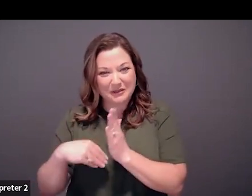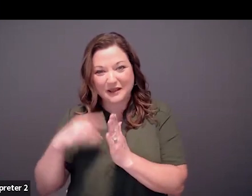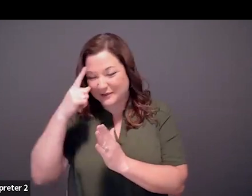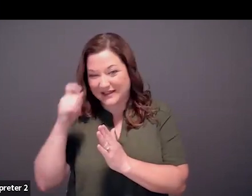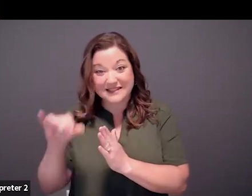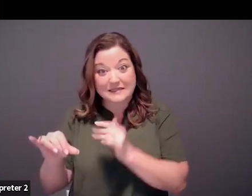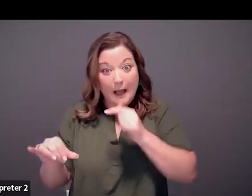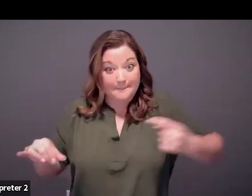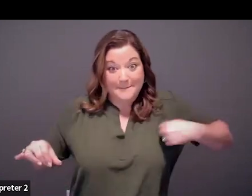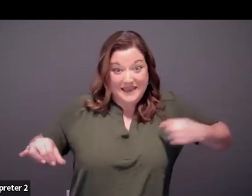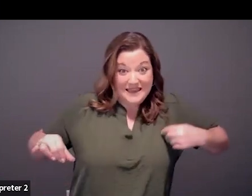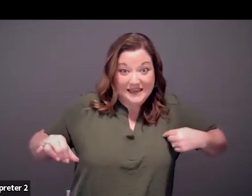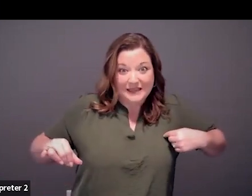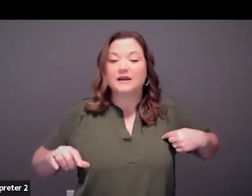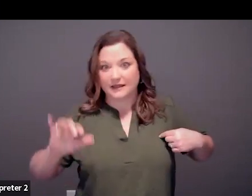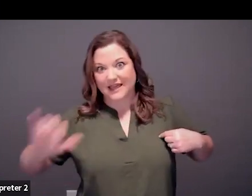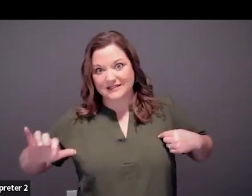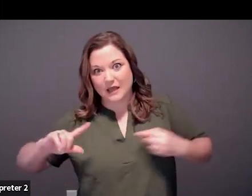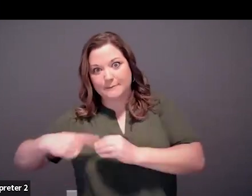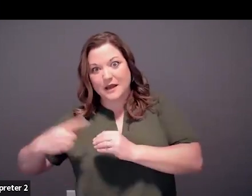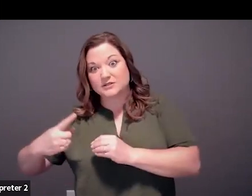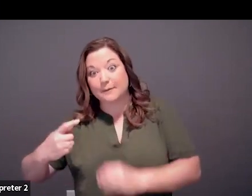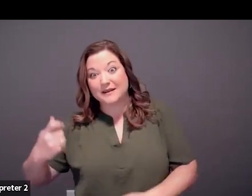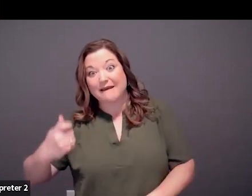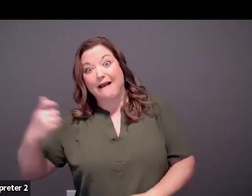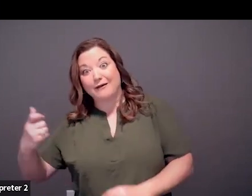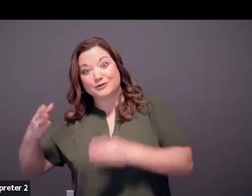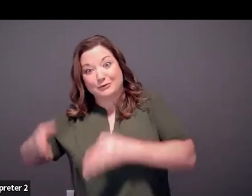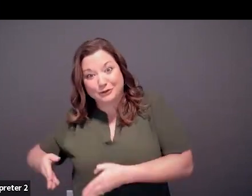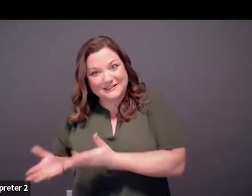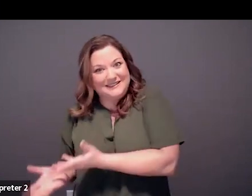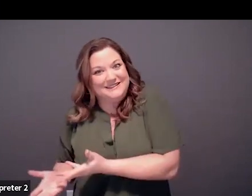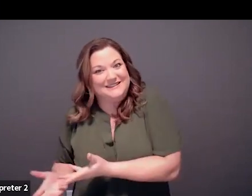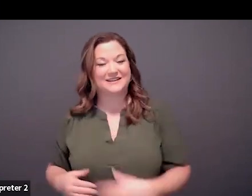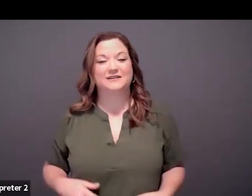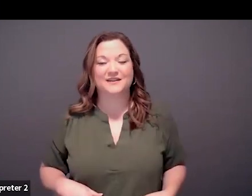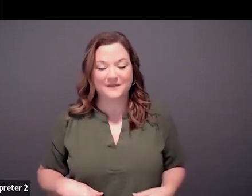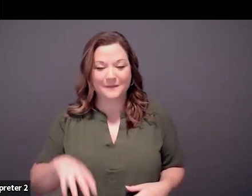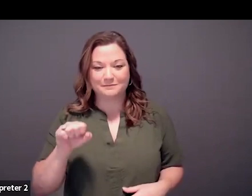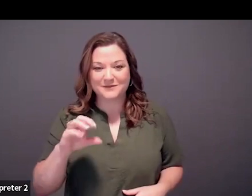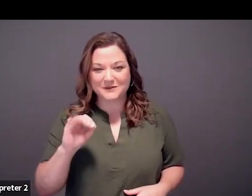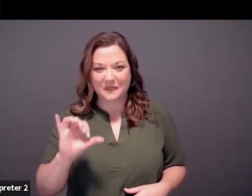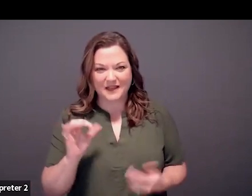the person submitting the form, that's asking about some other human being. That's the division that we use is,